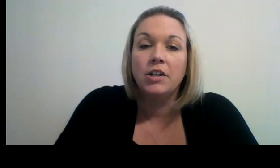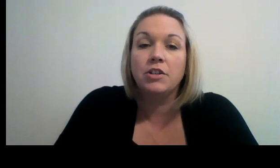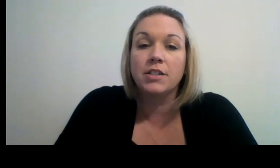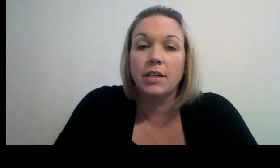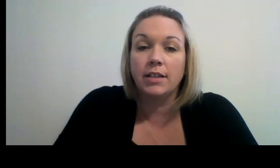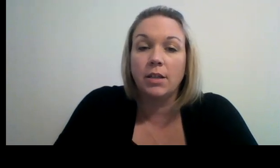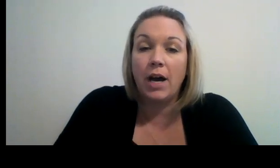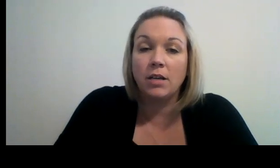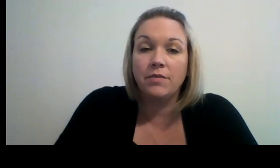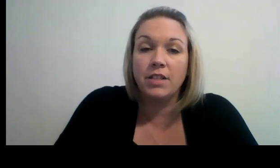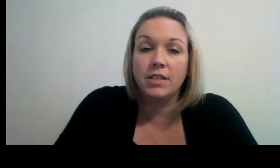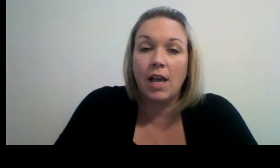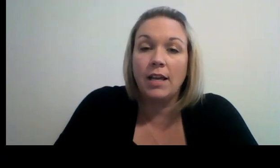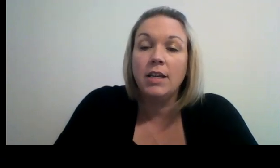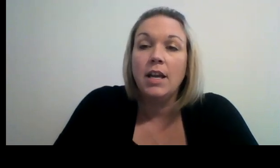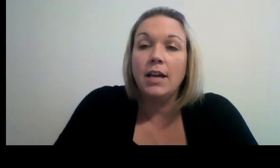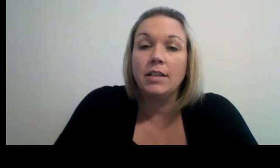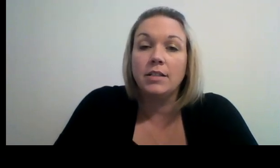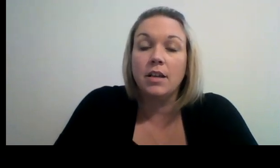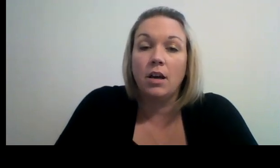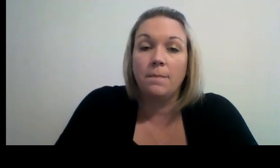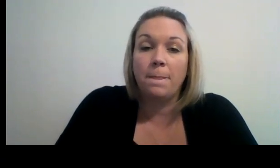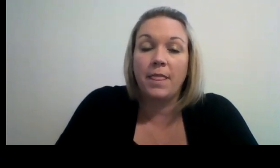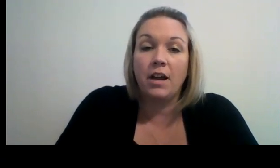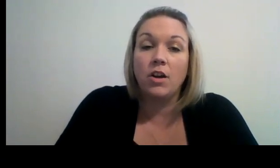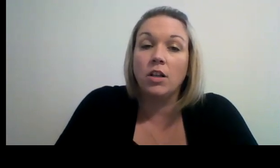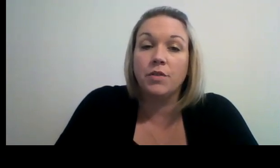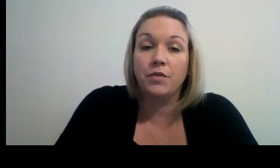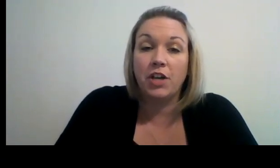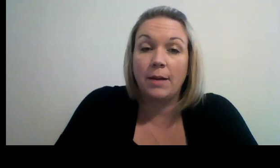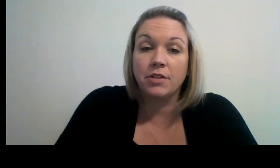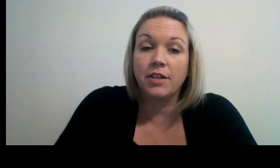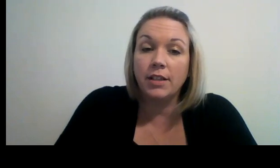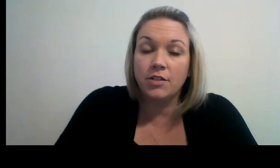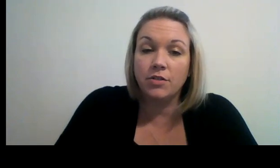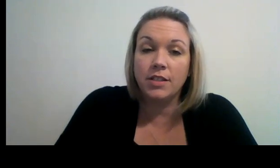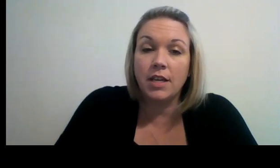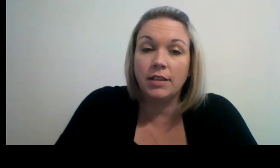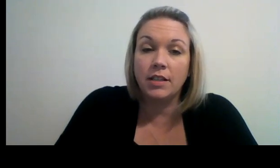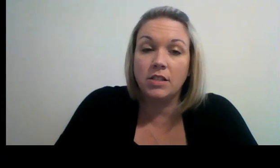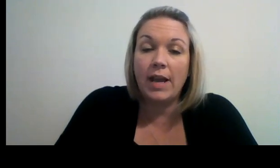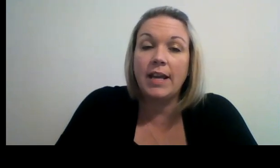You can see it at the bottom of this slide any, um, on all of your vocabulary lists you'll see it this way